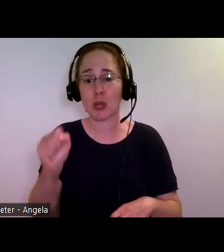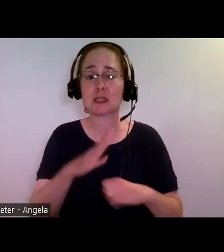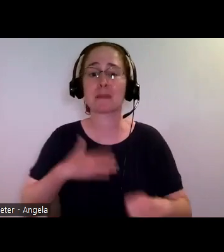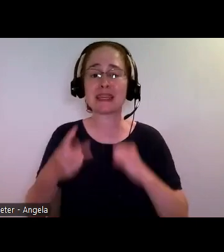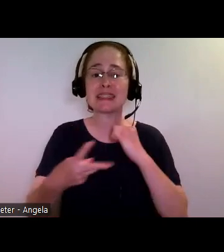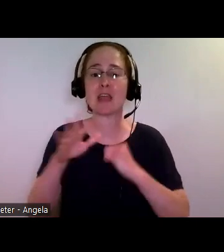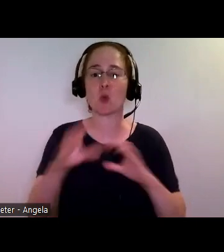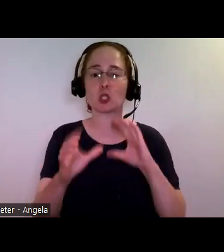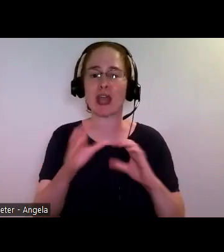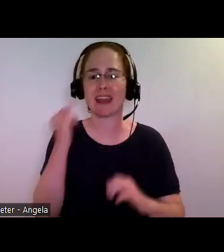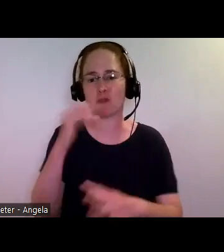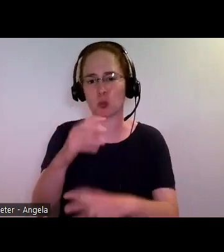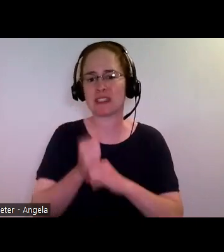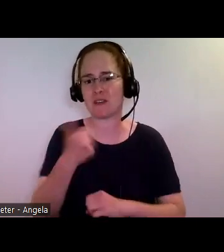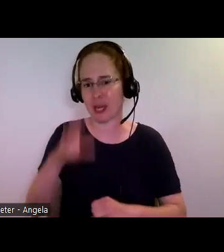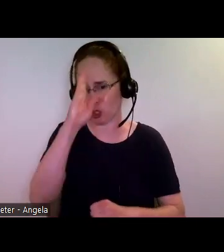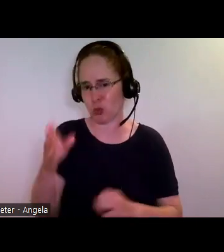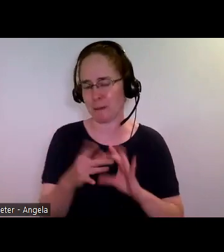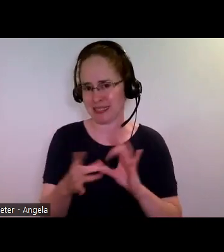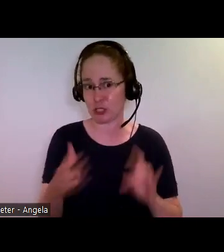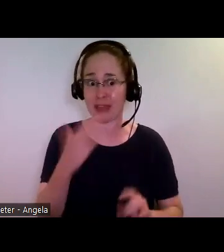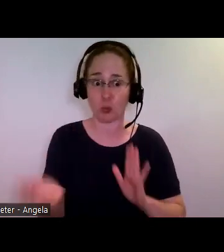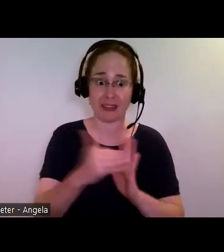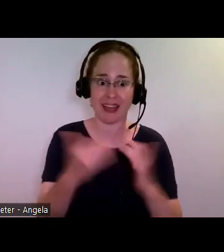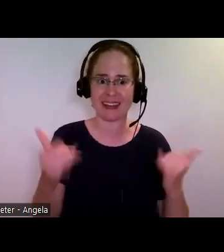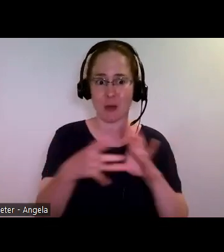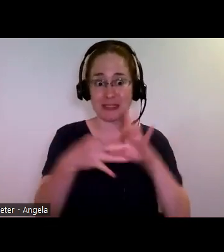direct messages. Thank you so much again and you may now disconnect.